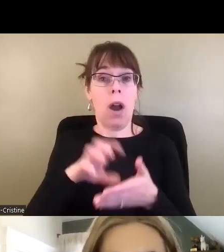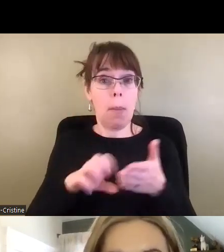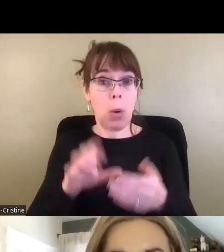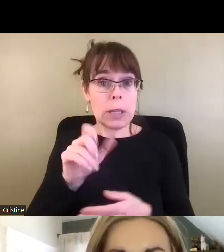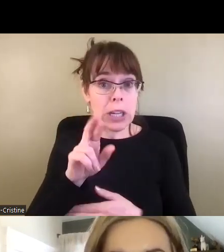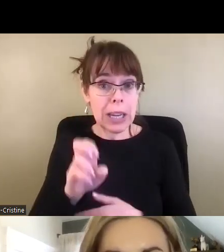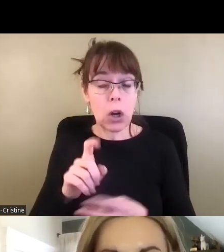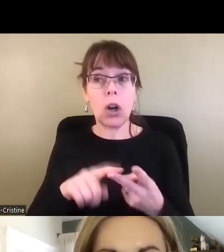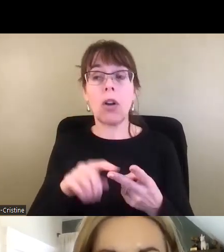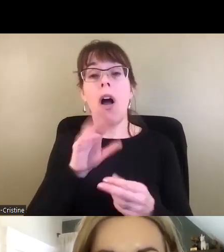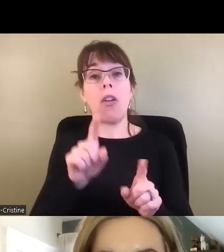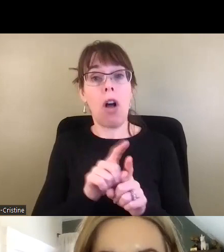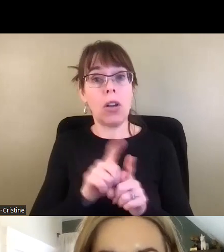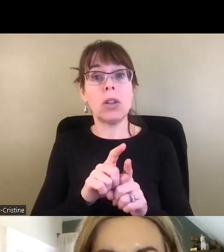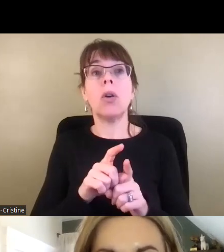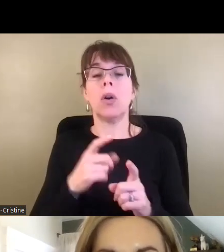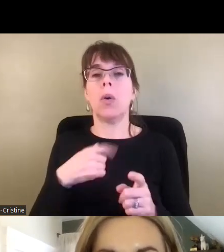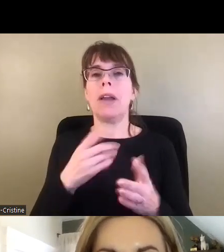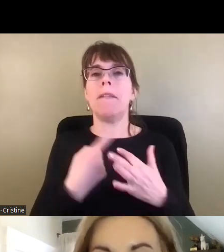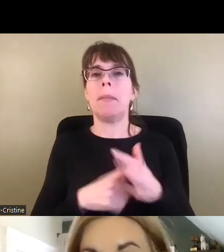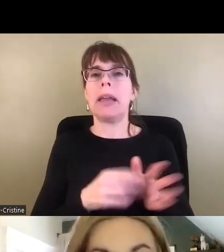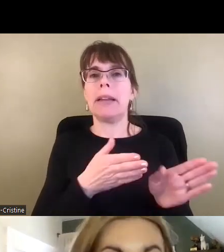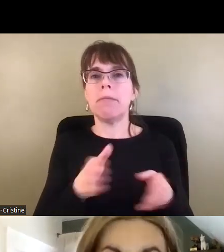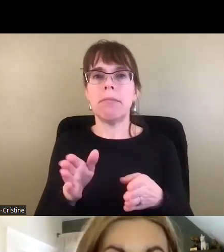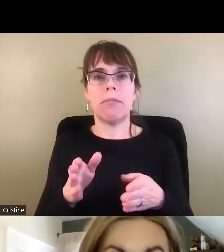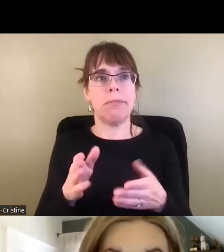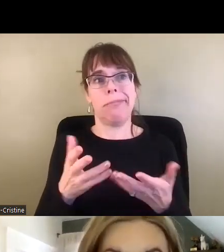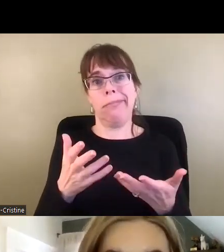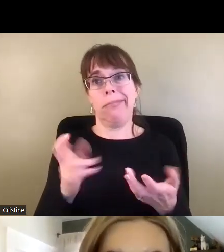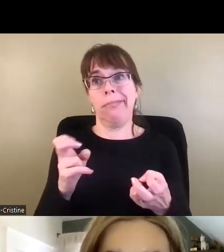we have also moved into the field of being essentially health care travel agents, and